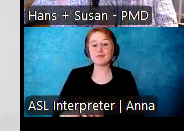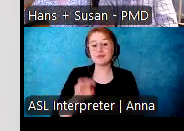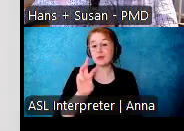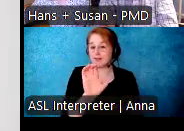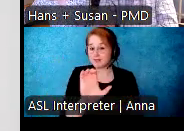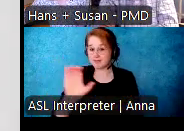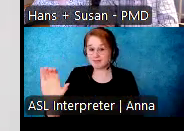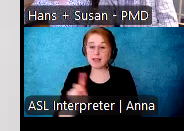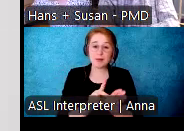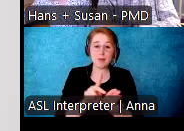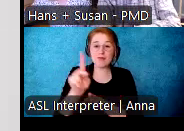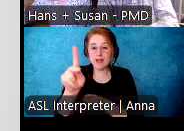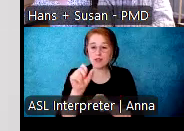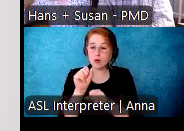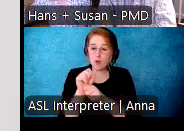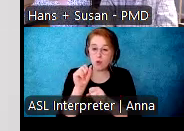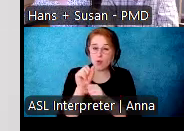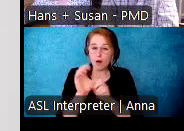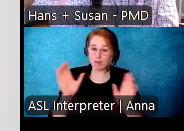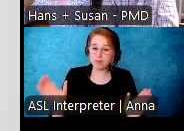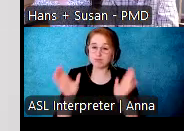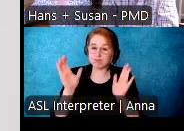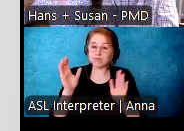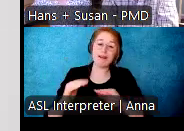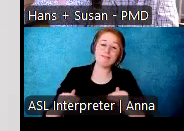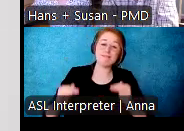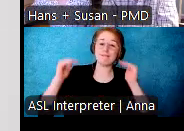a professional workforce advancement program of the Wisconsin Department of Health Services